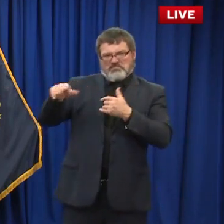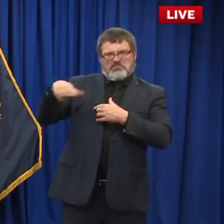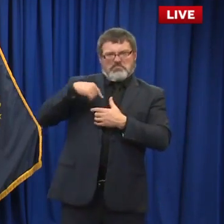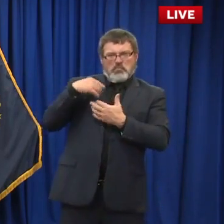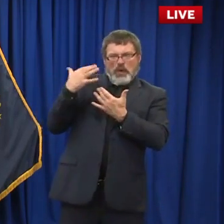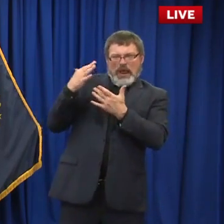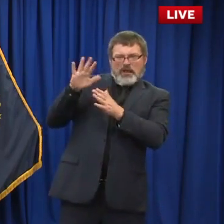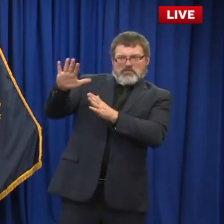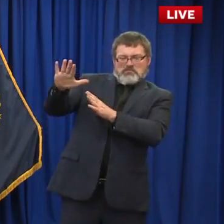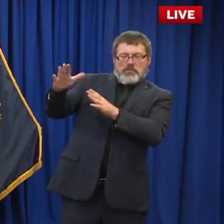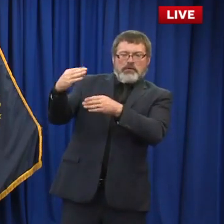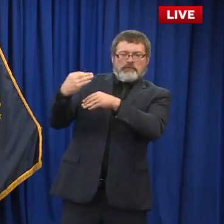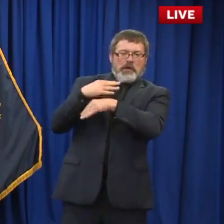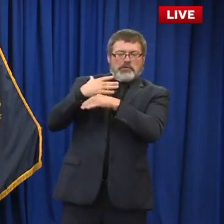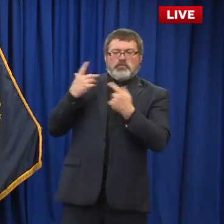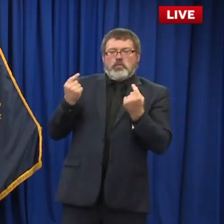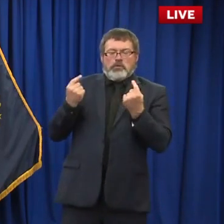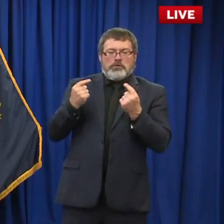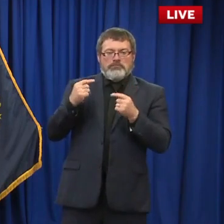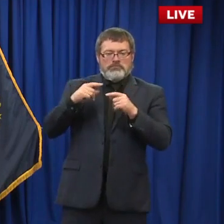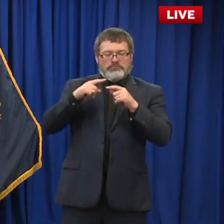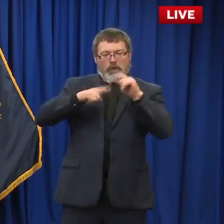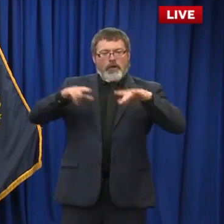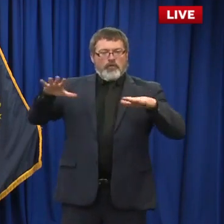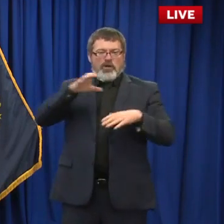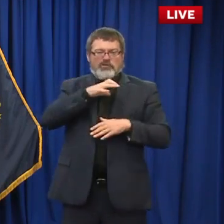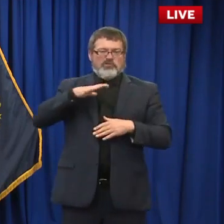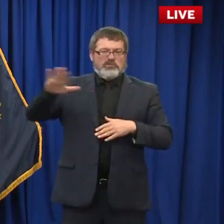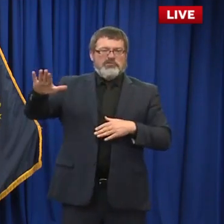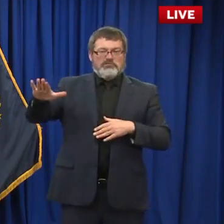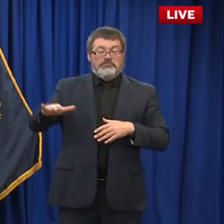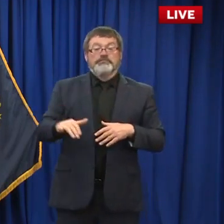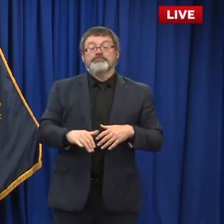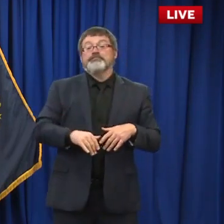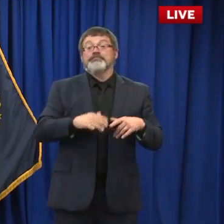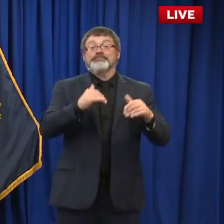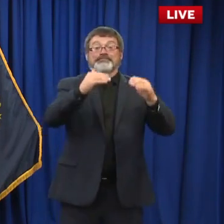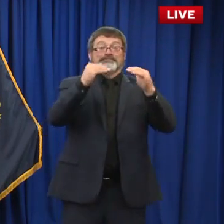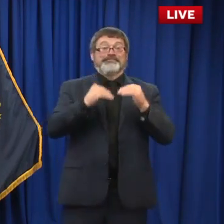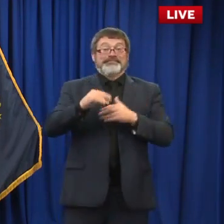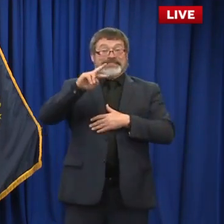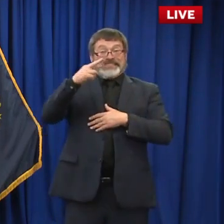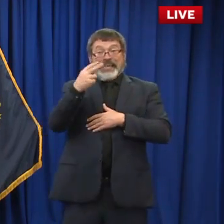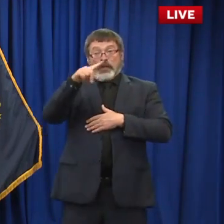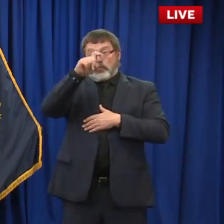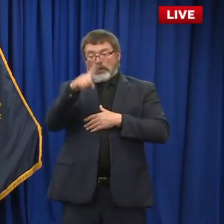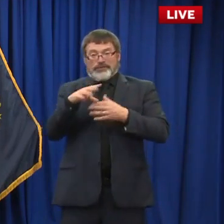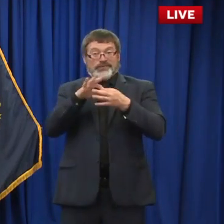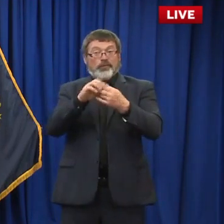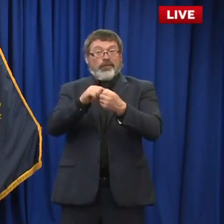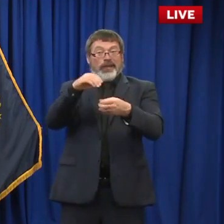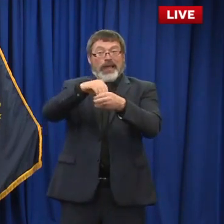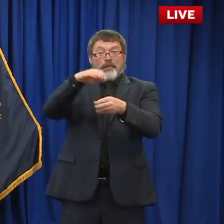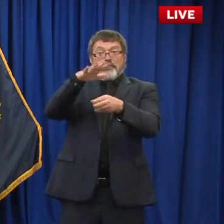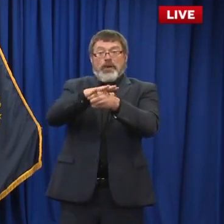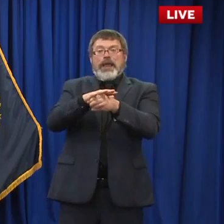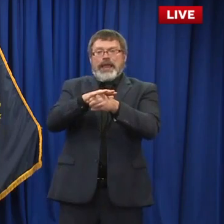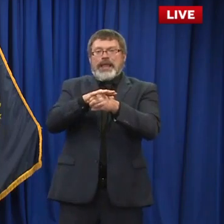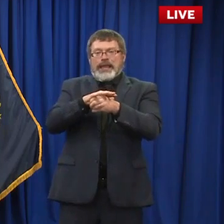ACHIEVING THESE RESULTS, AND WHAT NEEDS TO BE PRIORITIZED. AGAIN, THEY'RE ON THE FRONT LINES WITH THE REAL STAKEHOLDERS OF THOSE ISSUES.